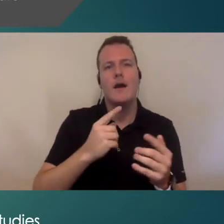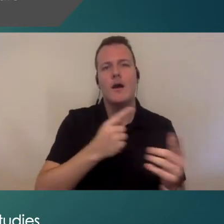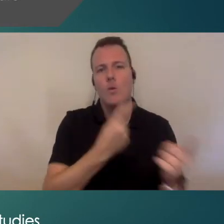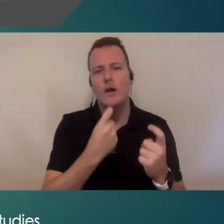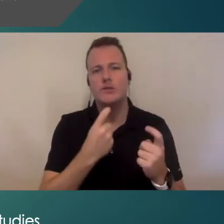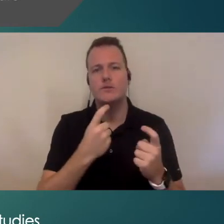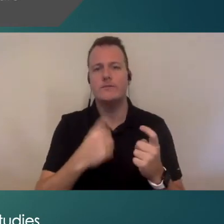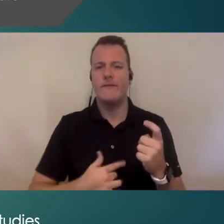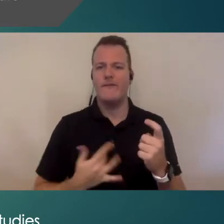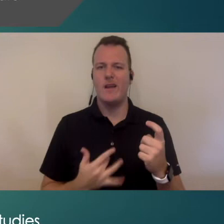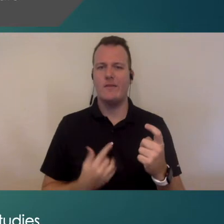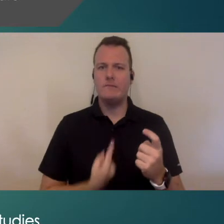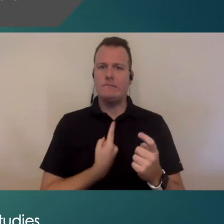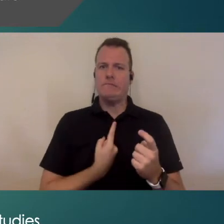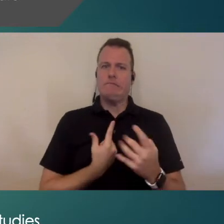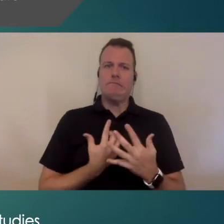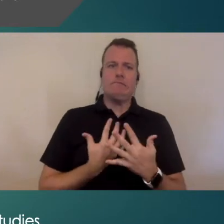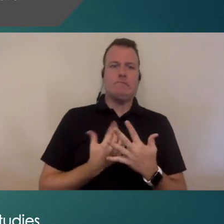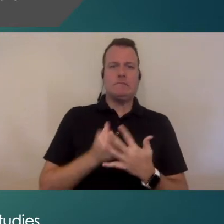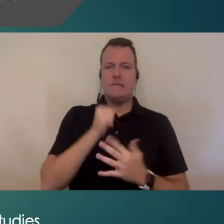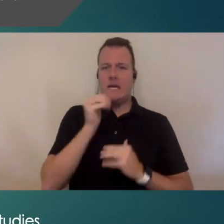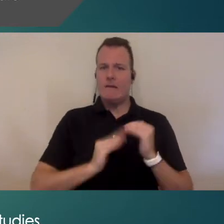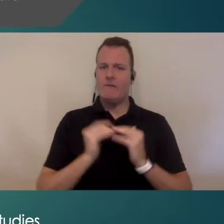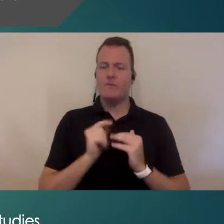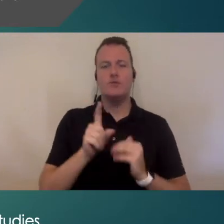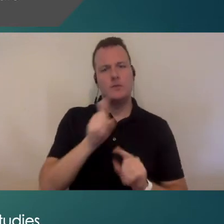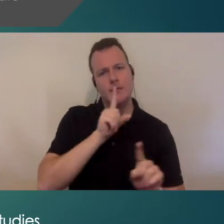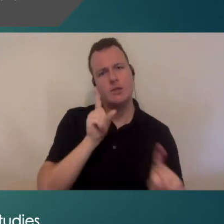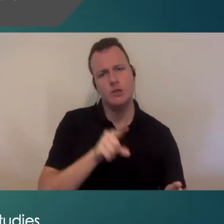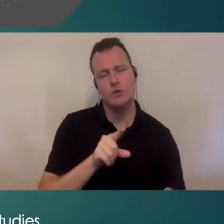again you should really have answers ready for these- some of those topics